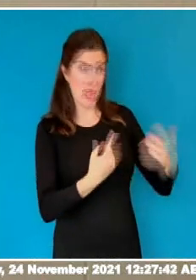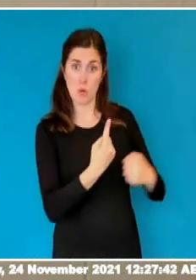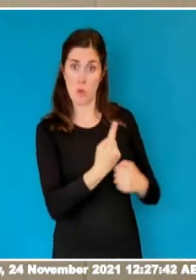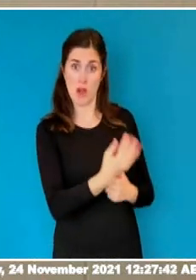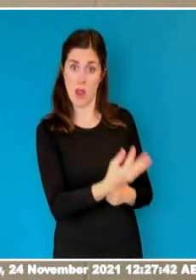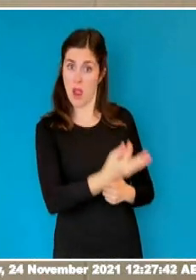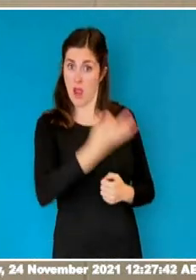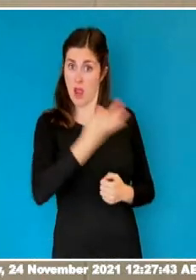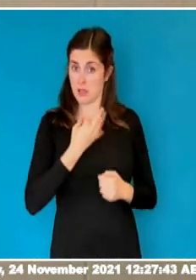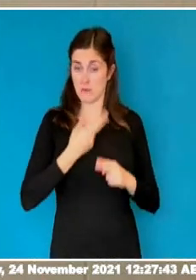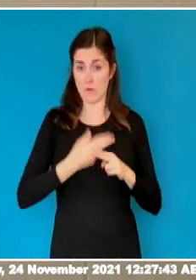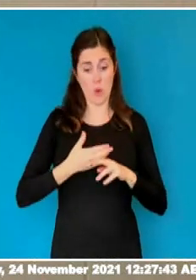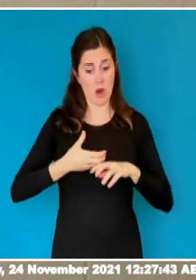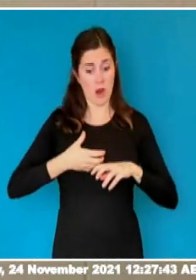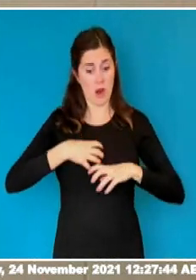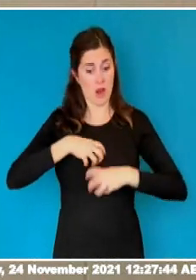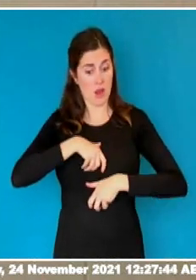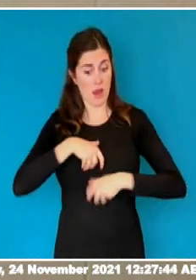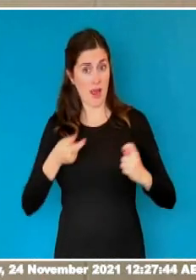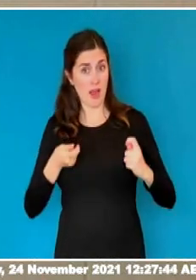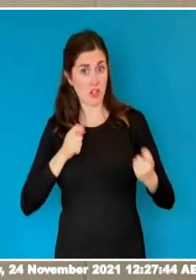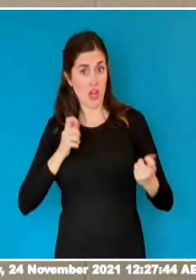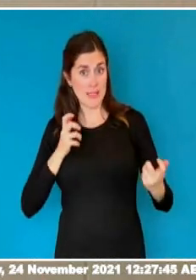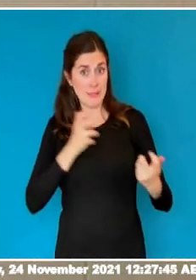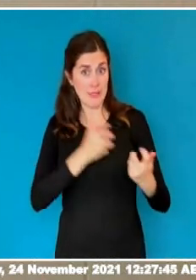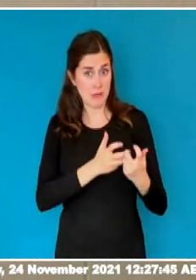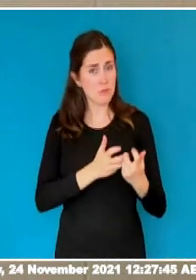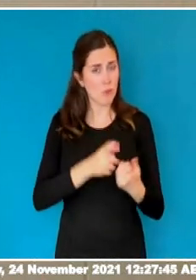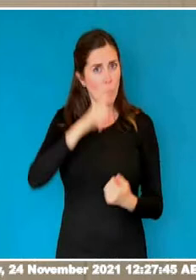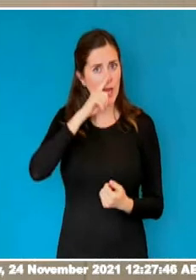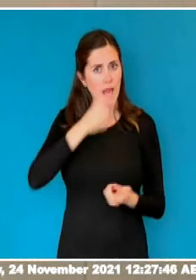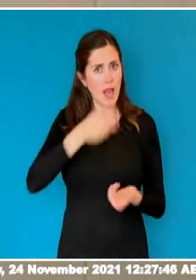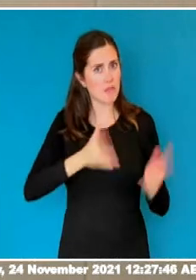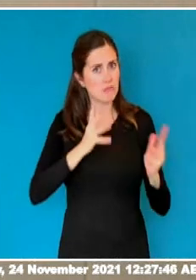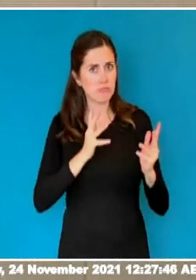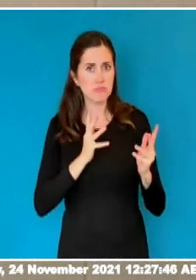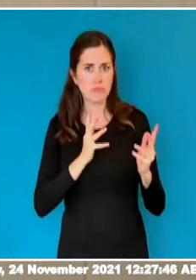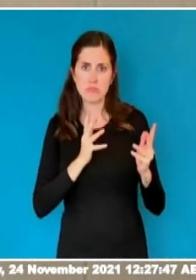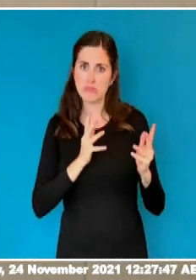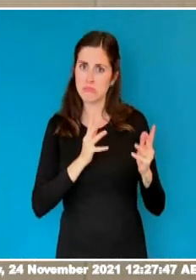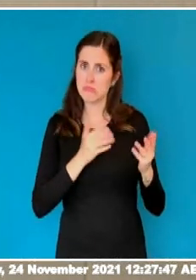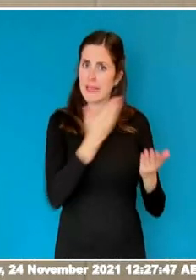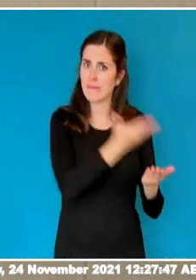adjustment are able to be facilitated in the same way as Mr Hudson described, we do have a